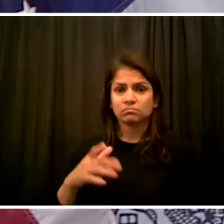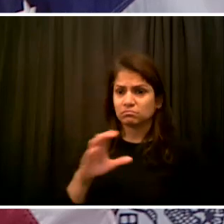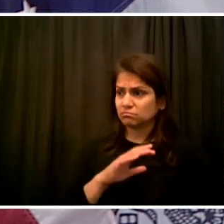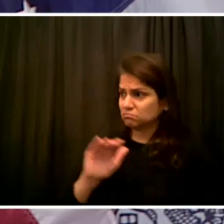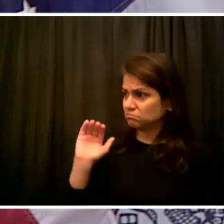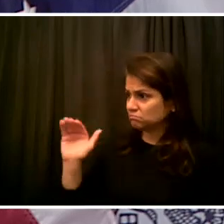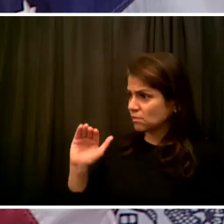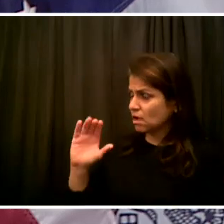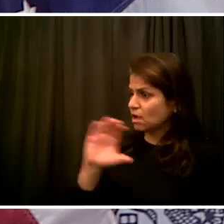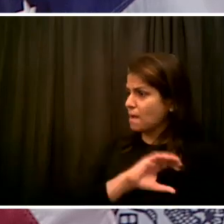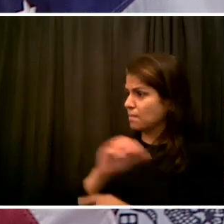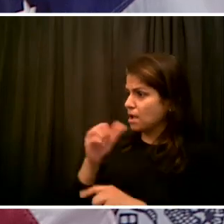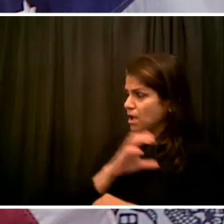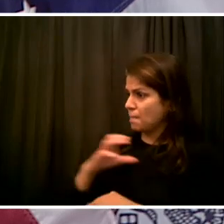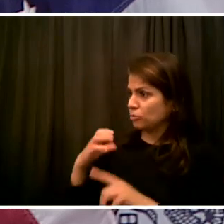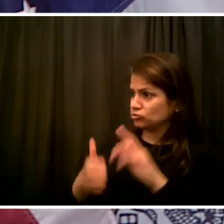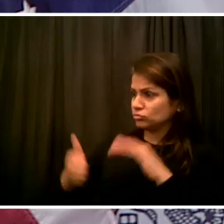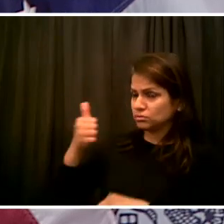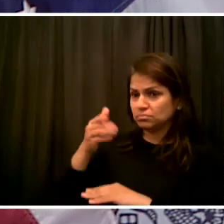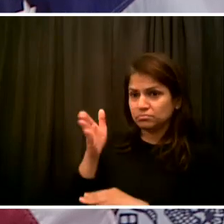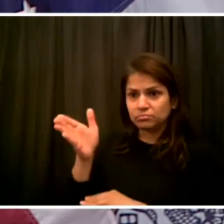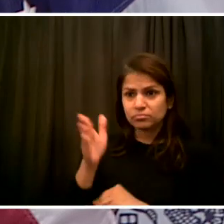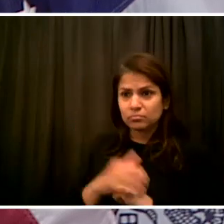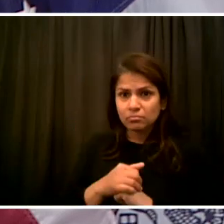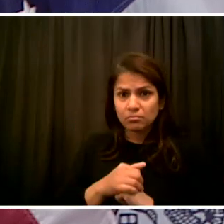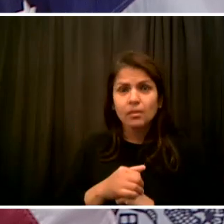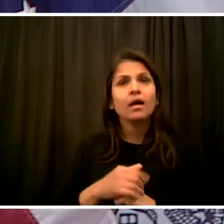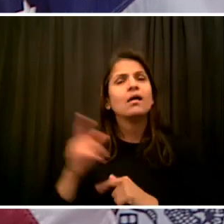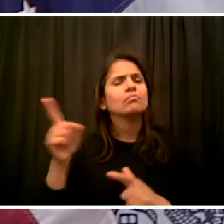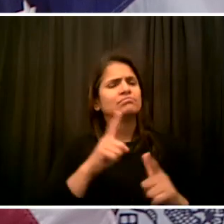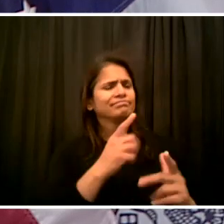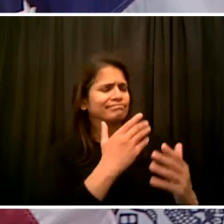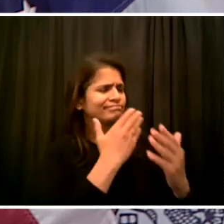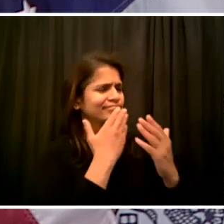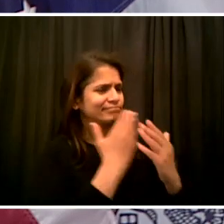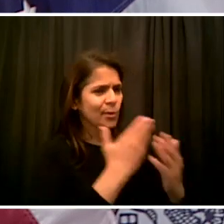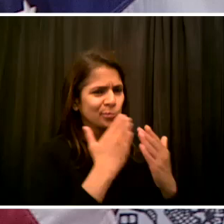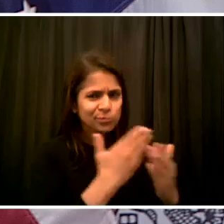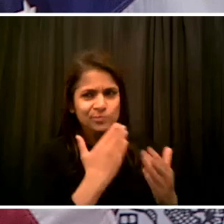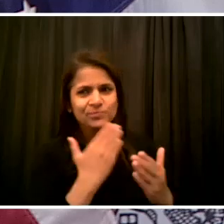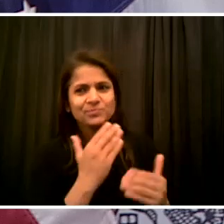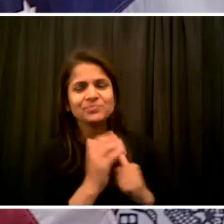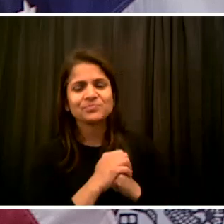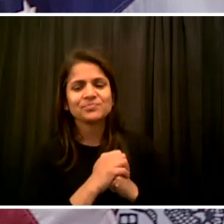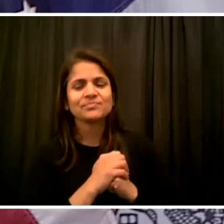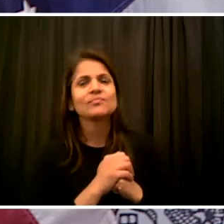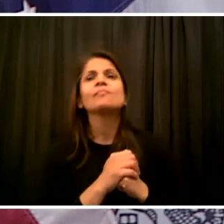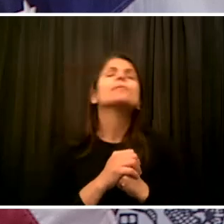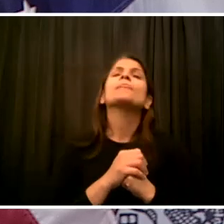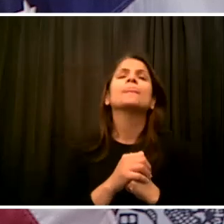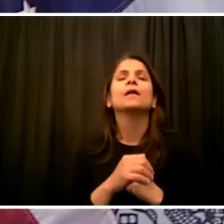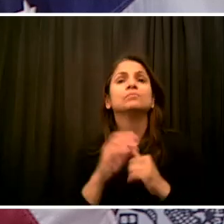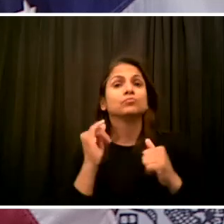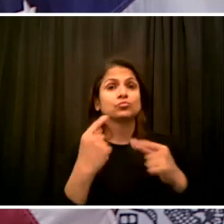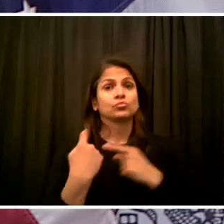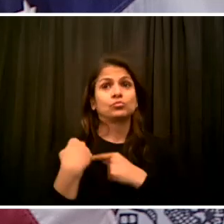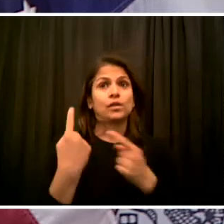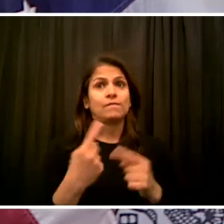LEVEL. CIO. MR. MAYOR, HATNS KFOR THE